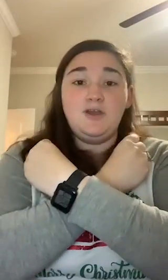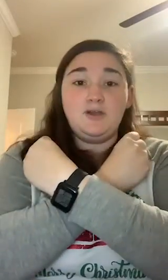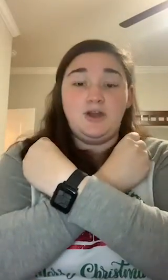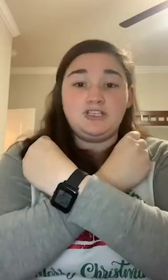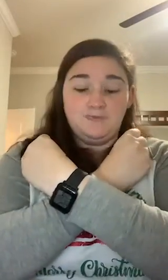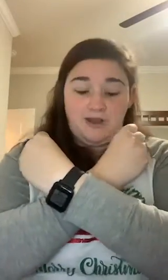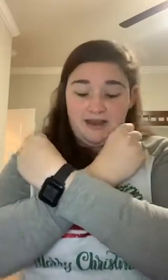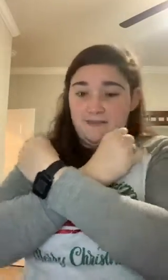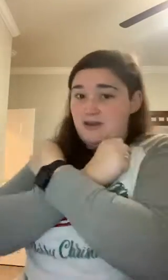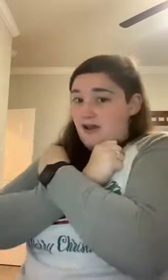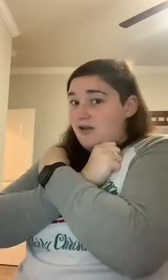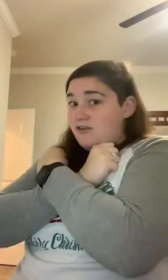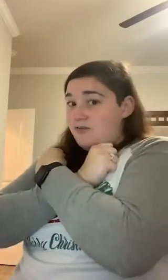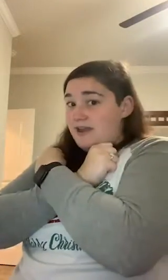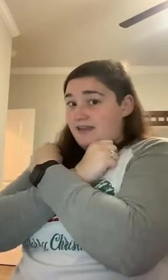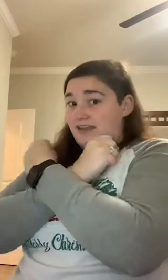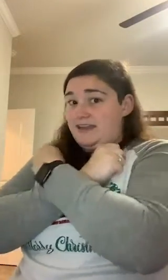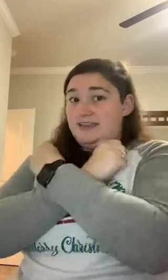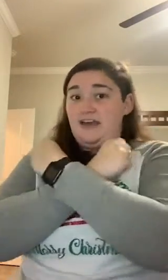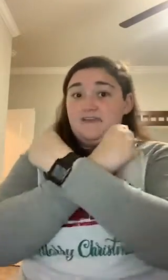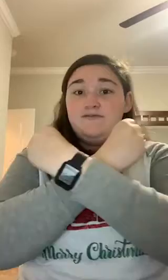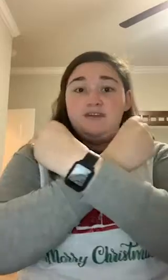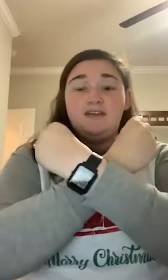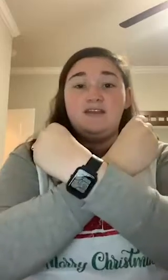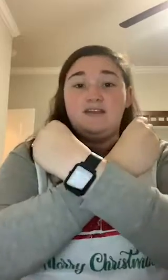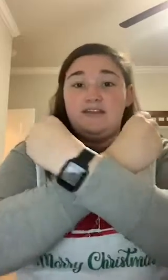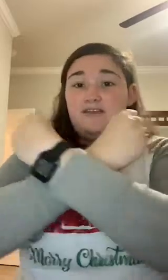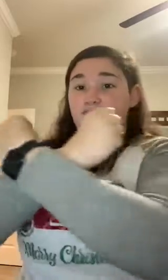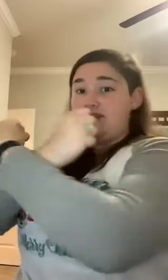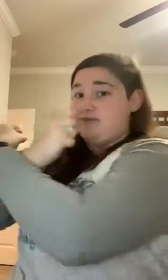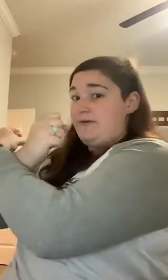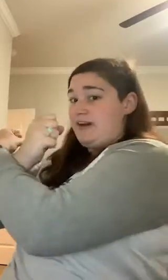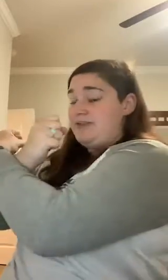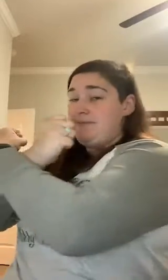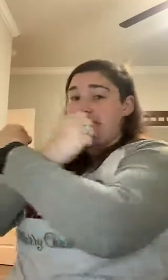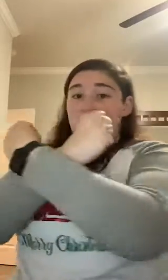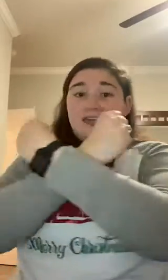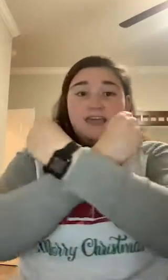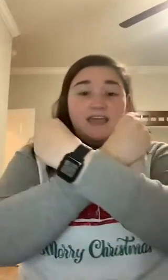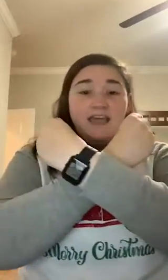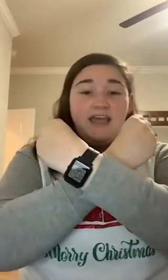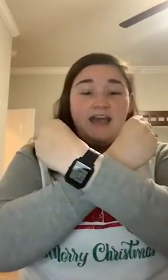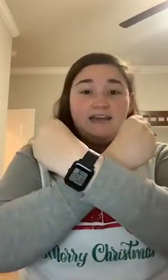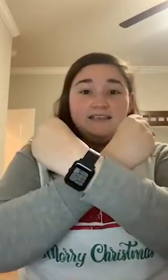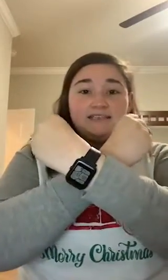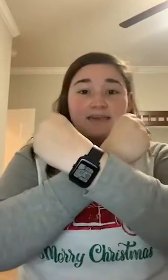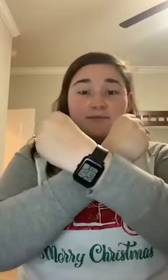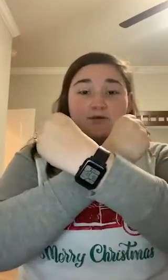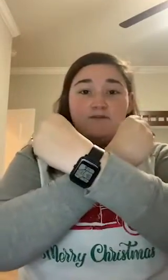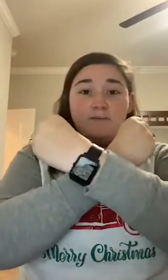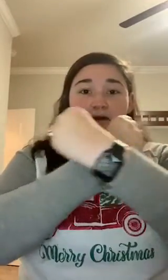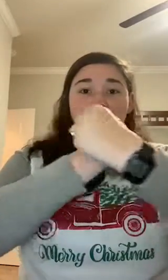cross your body but not all the way like in love. they're in front of your body. as they move apart